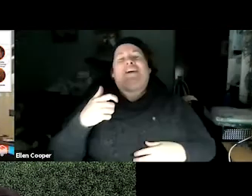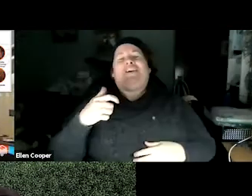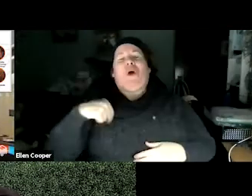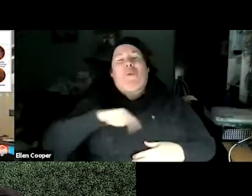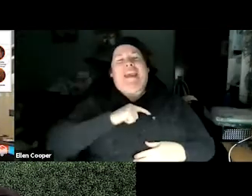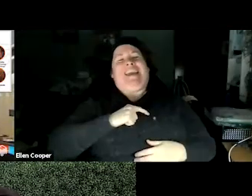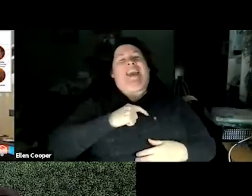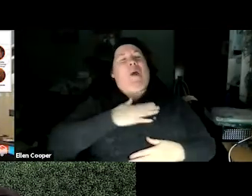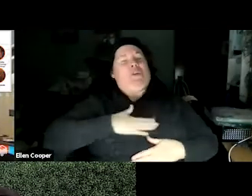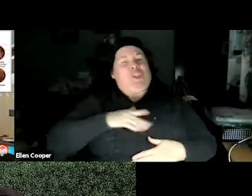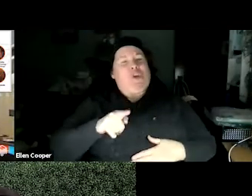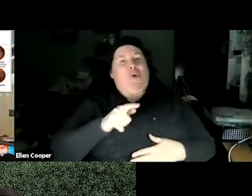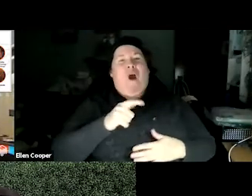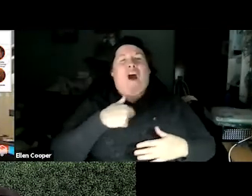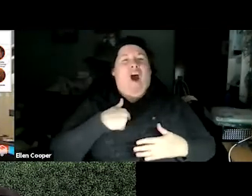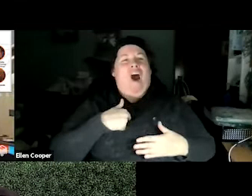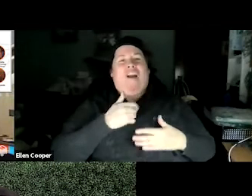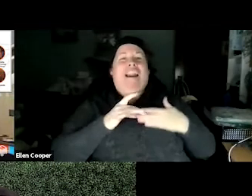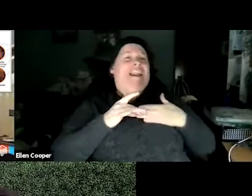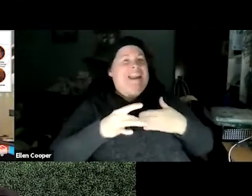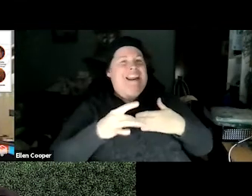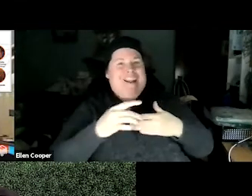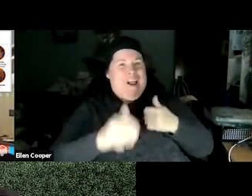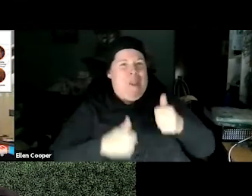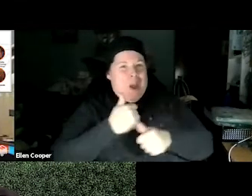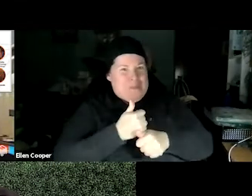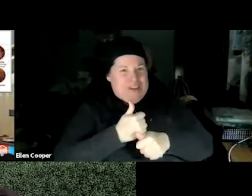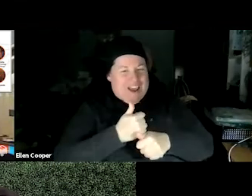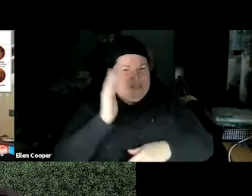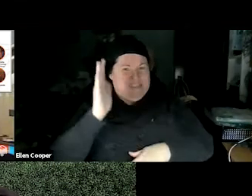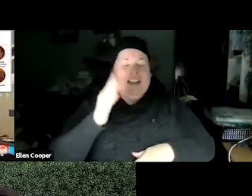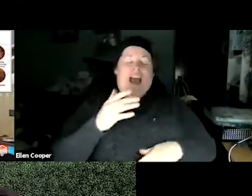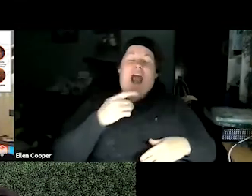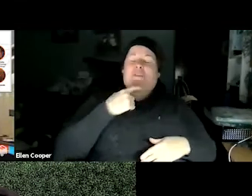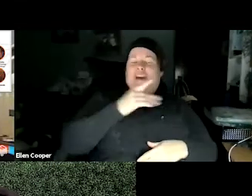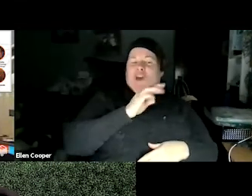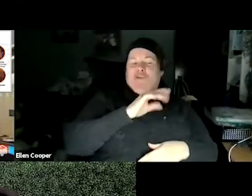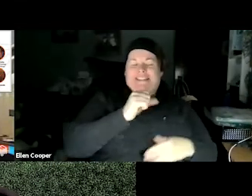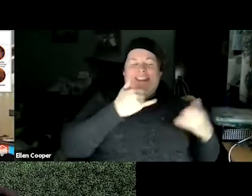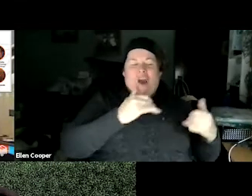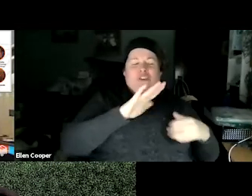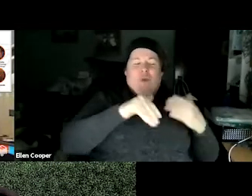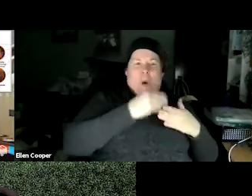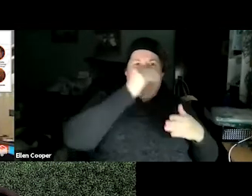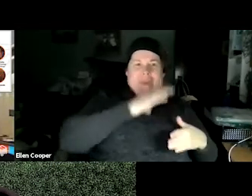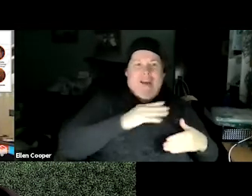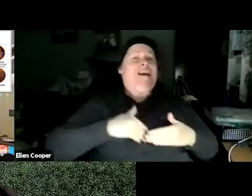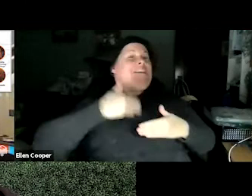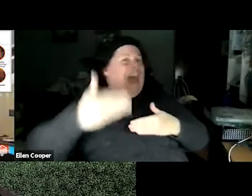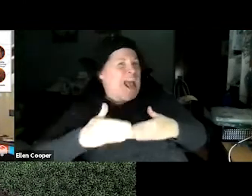speaker for this series. I was just telling Chris we're doing the old male version this time. And next time. It's the all female version. CalebBarlow: Well, I want to note,